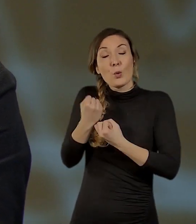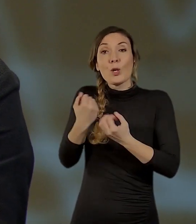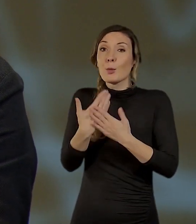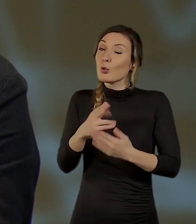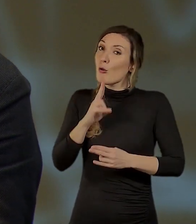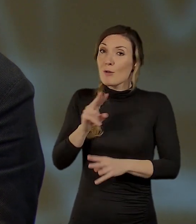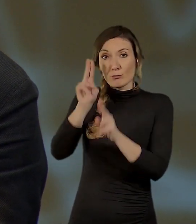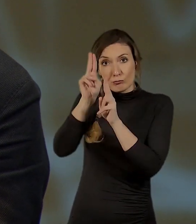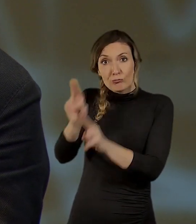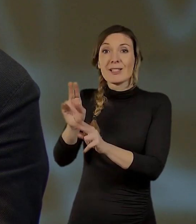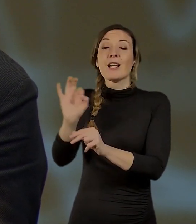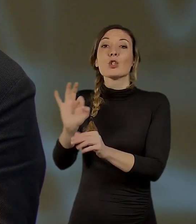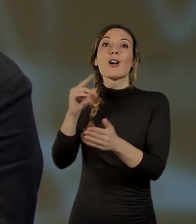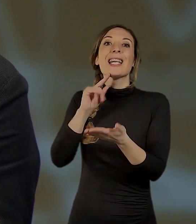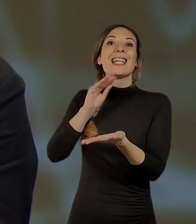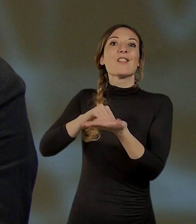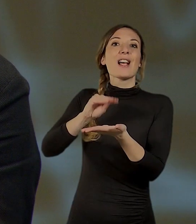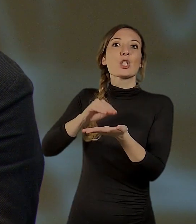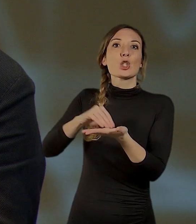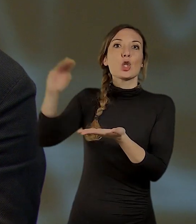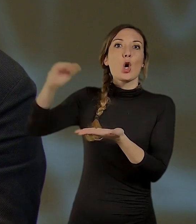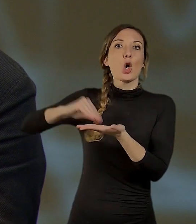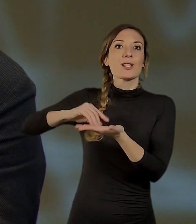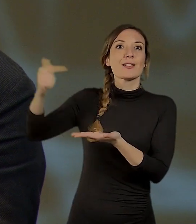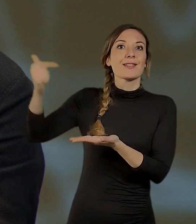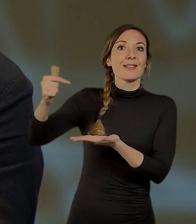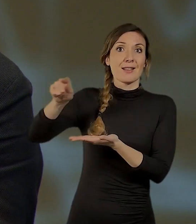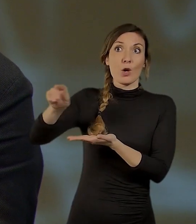Yes, can I hear you? Good evening. My name is Hejduk. I am a citizen